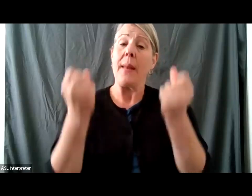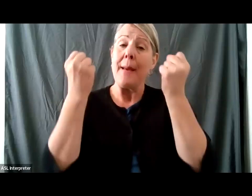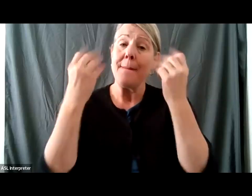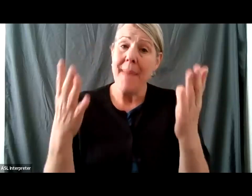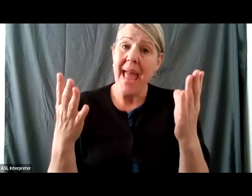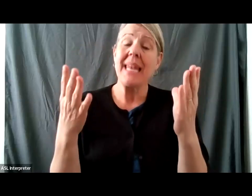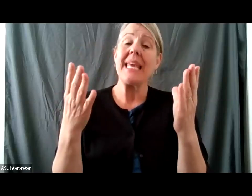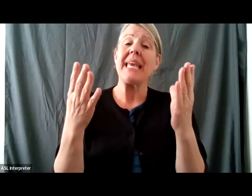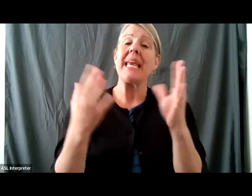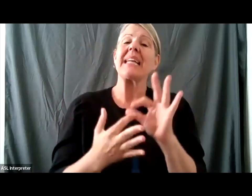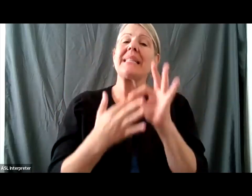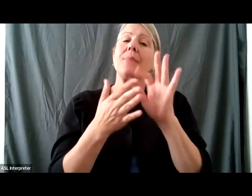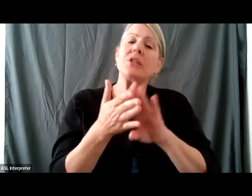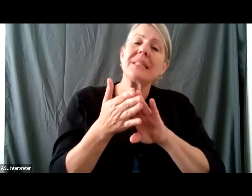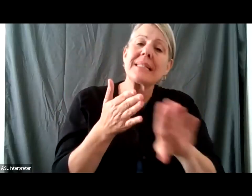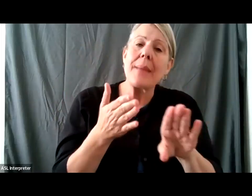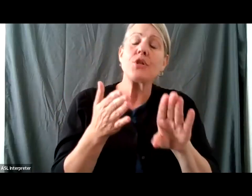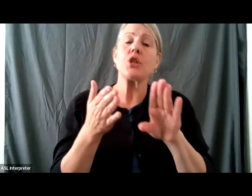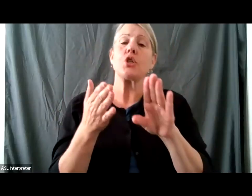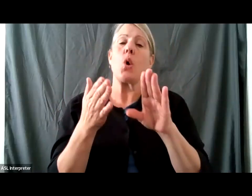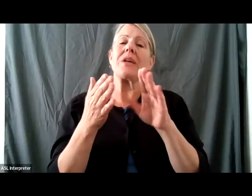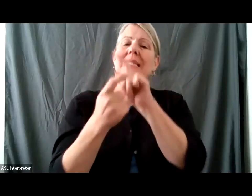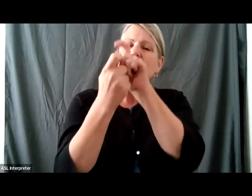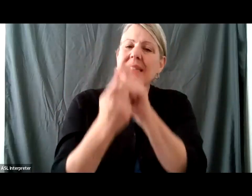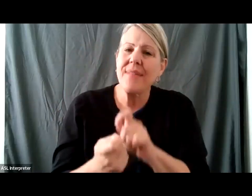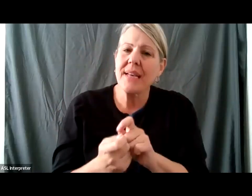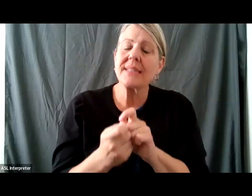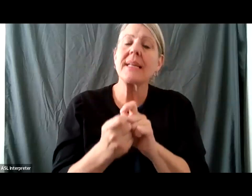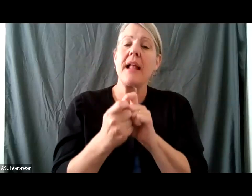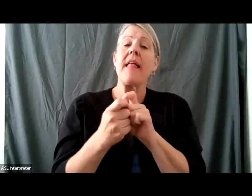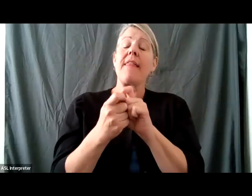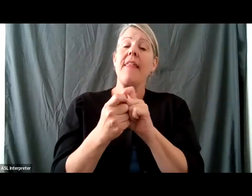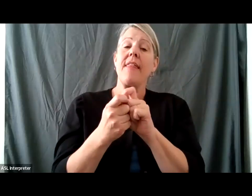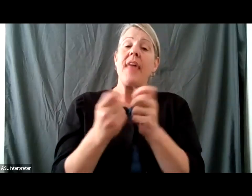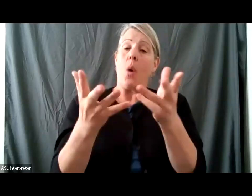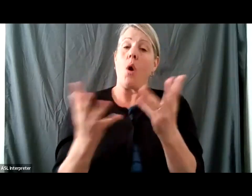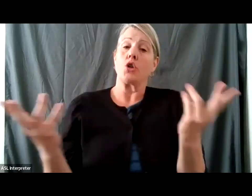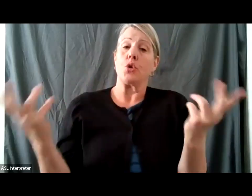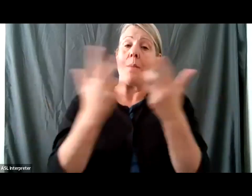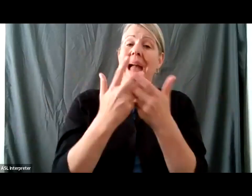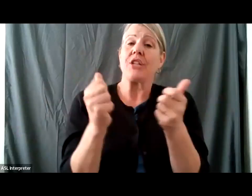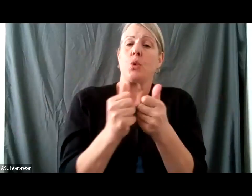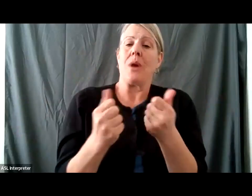regulations that are designed to be consistent with existing ADA protections and existing